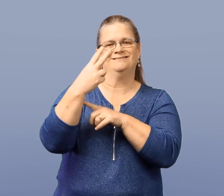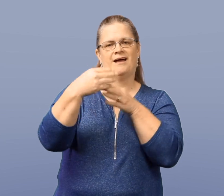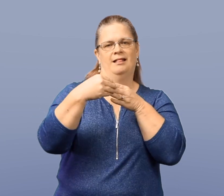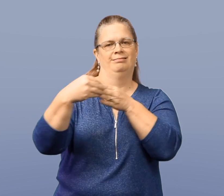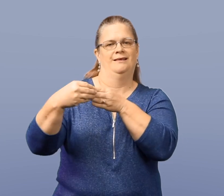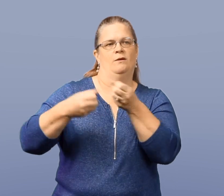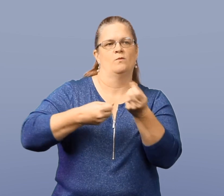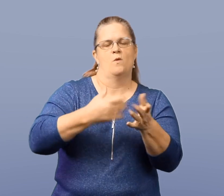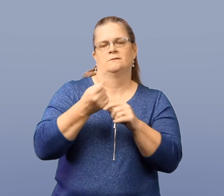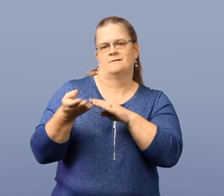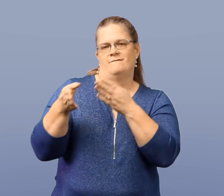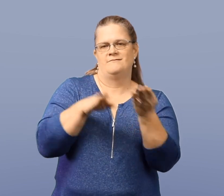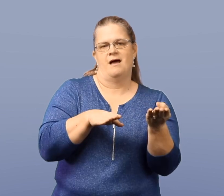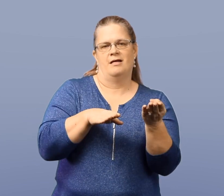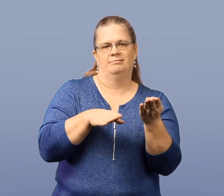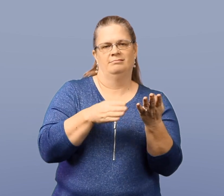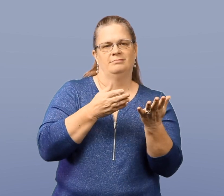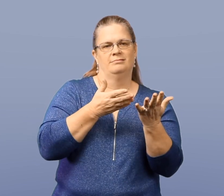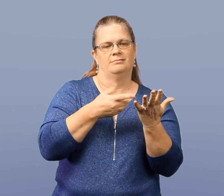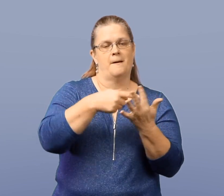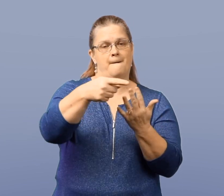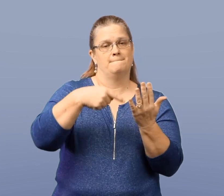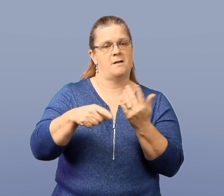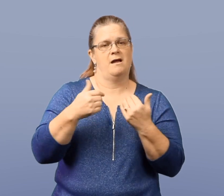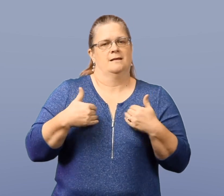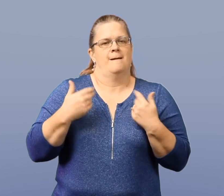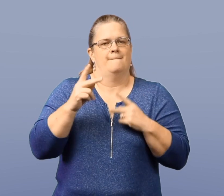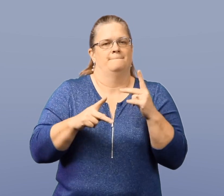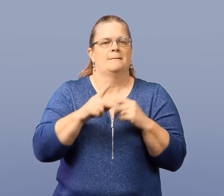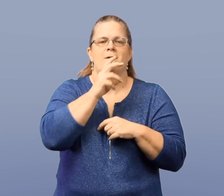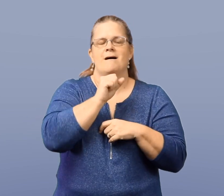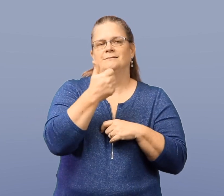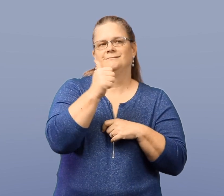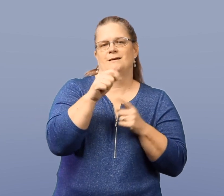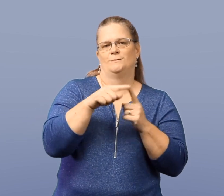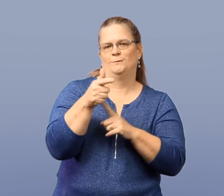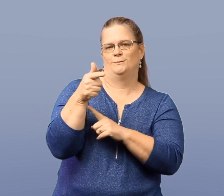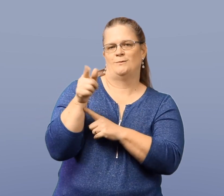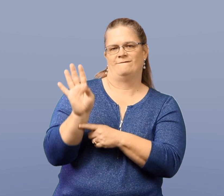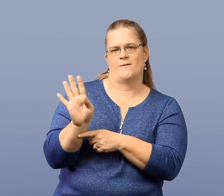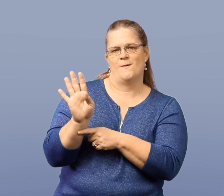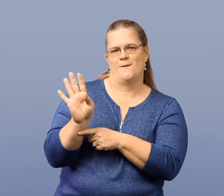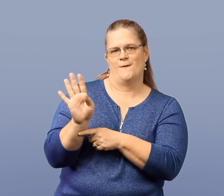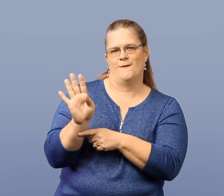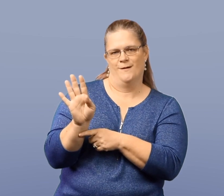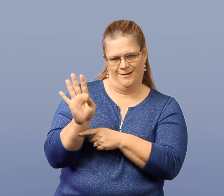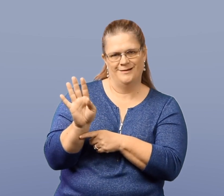Suicide is the second leading cause of death amongst young people, ages 10-24.